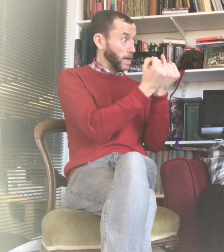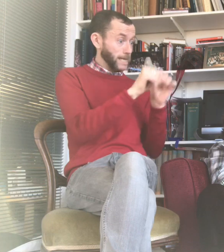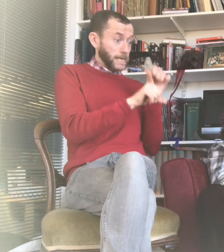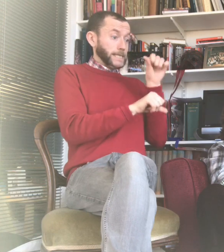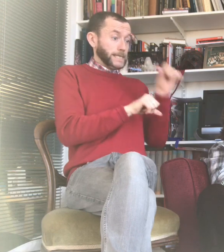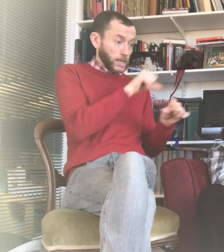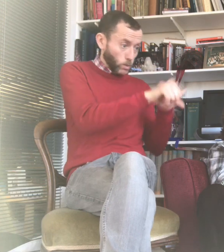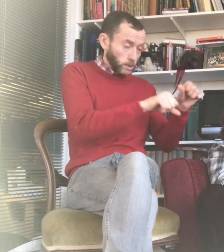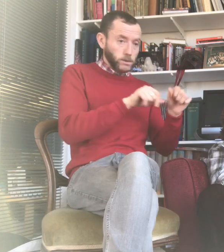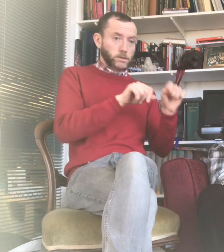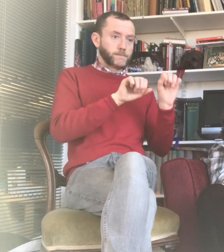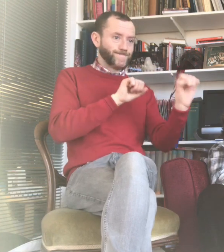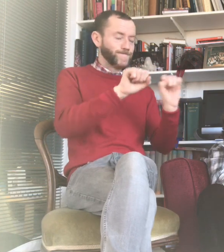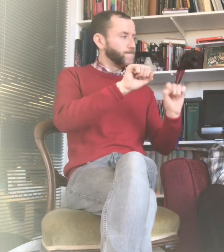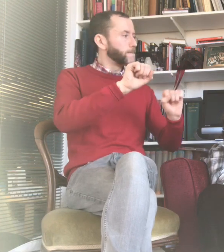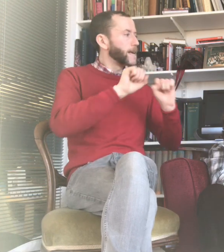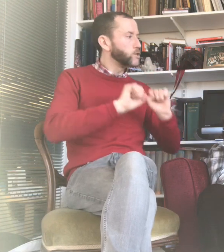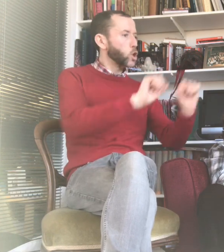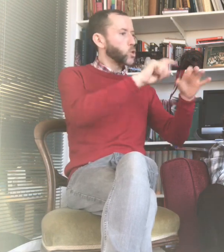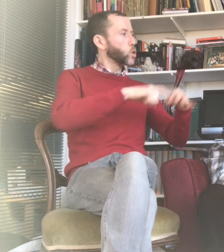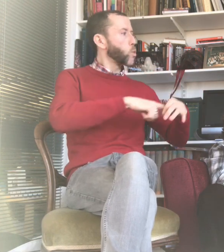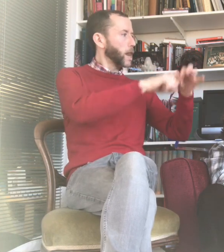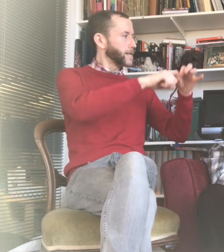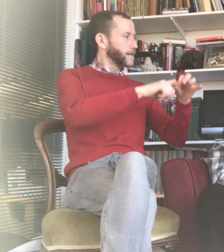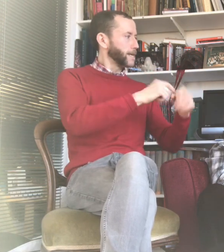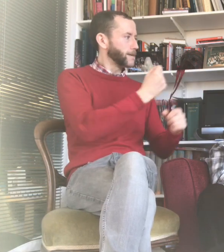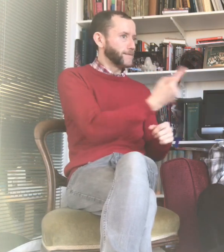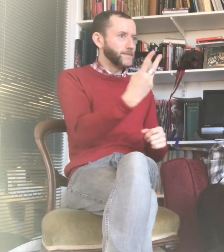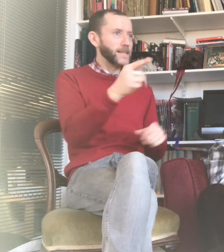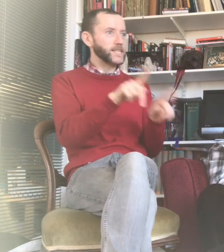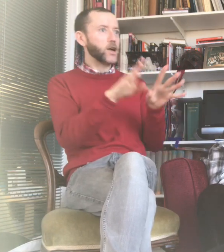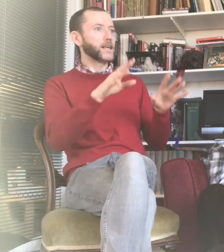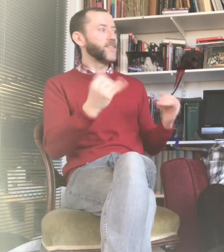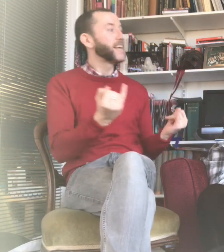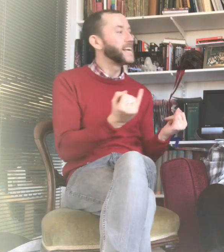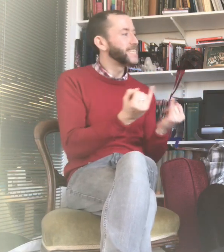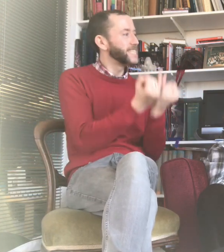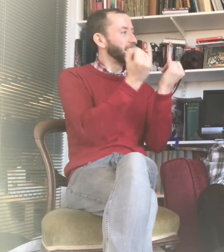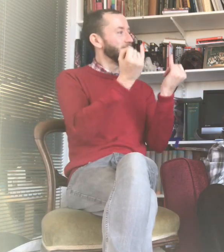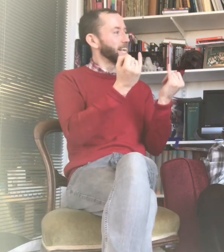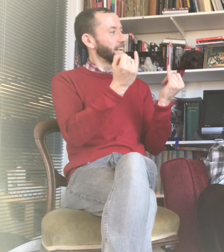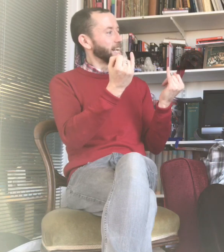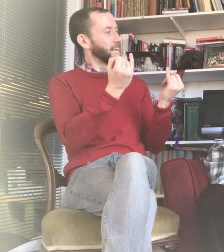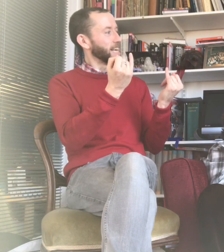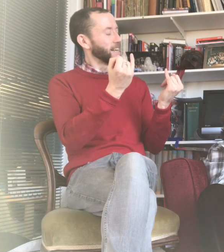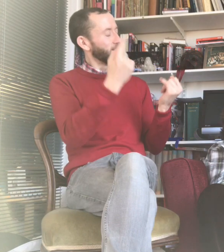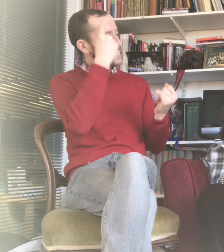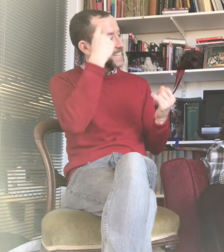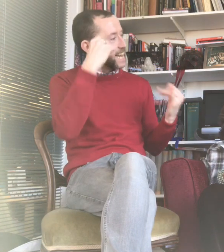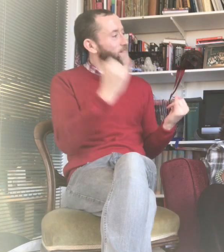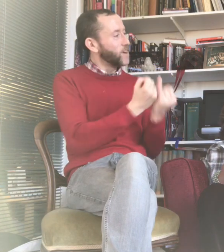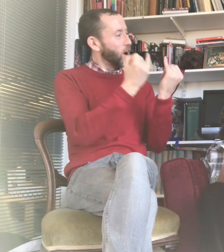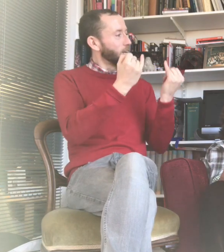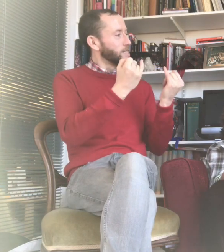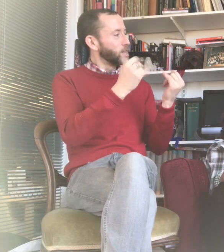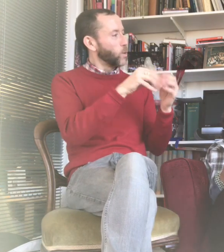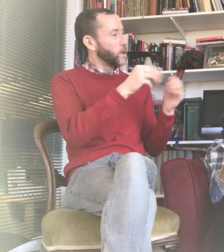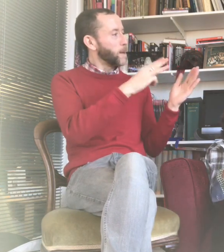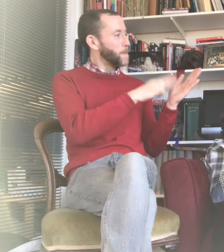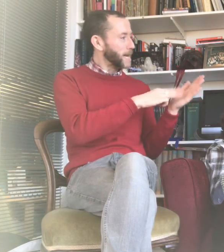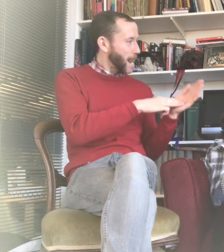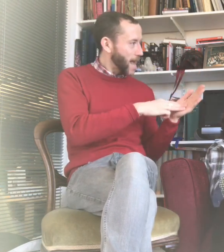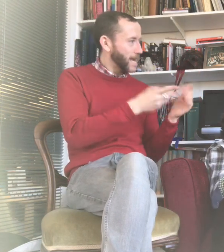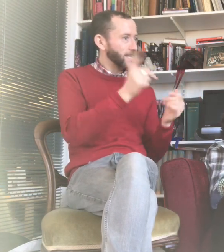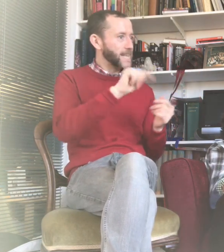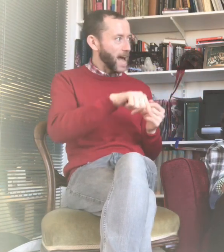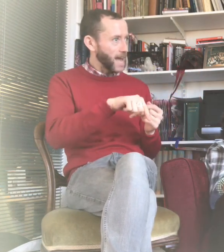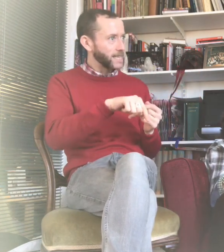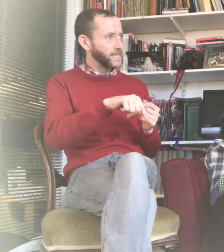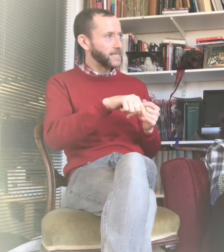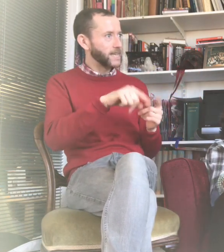different quality. There's the silly fight between Menelaus and Paris, who is